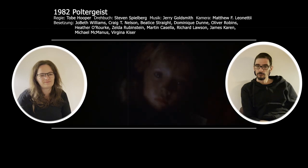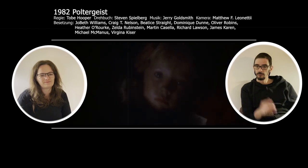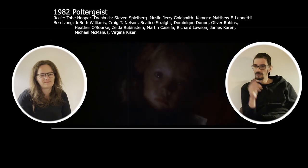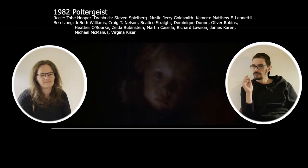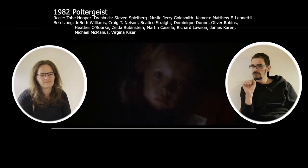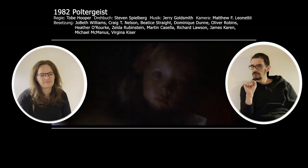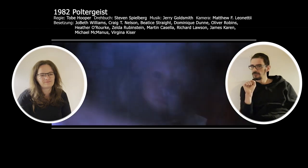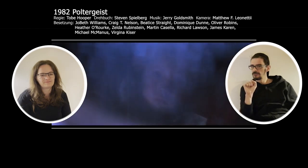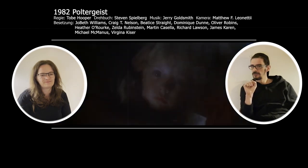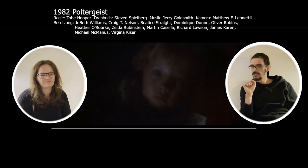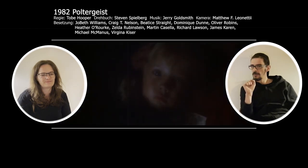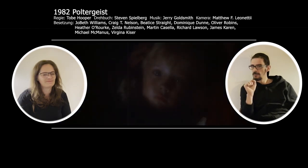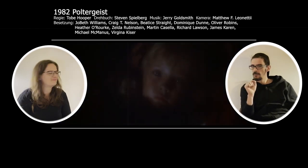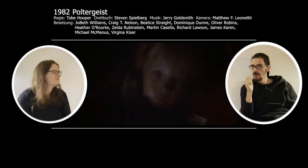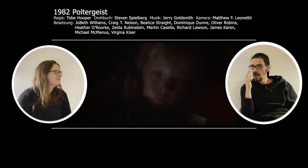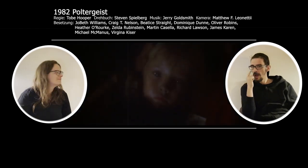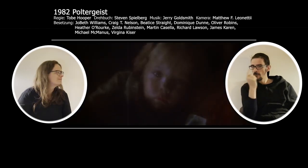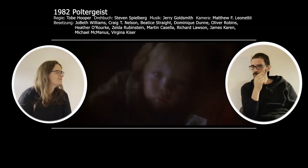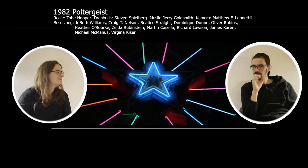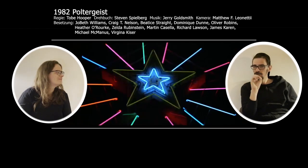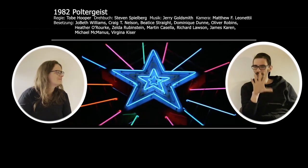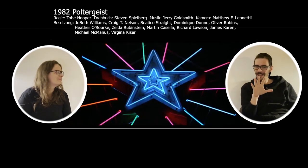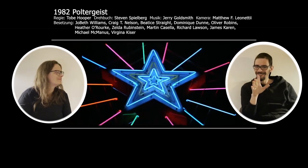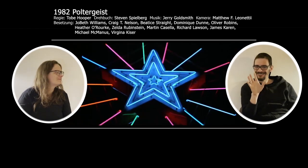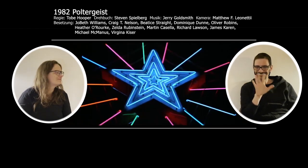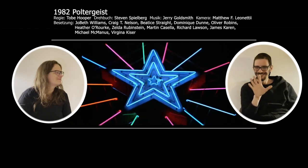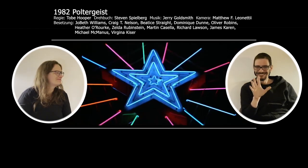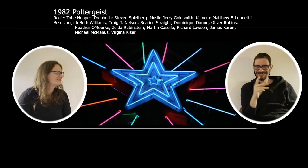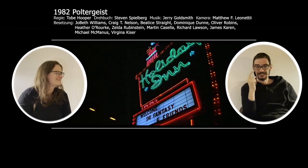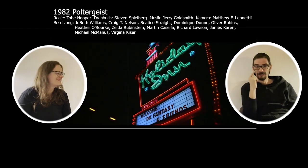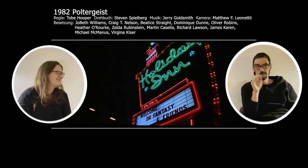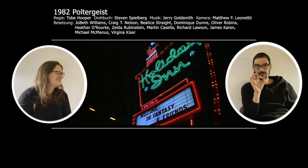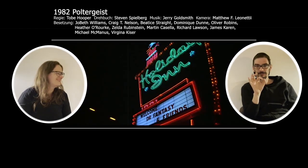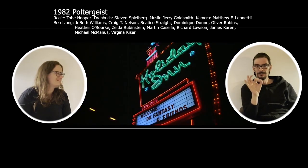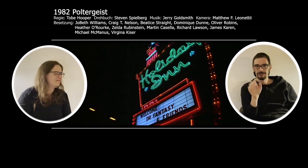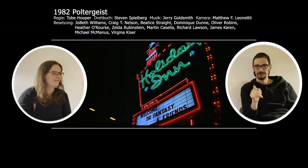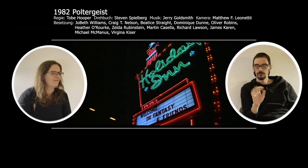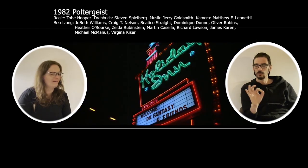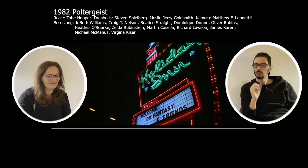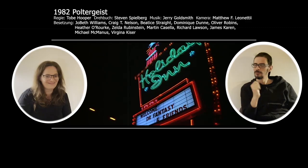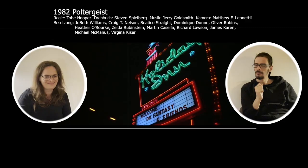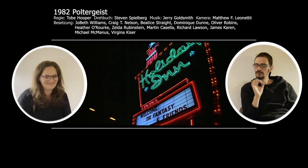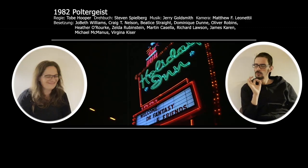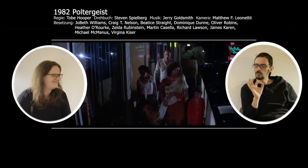There's that intense focus in the eyes again. That worked out really well.